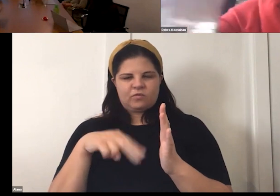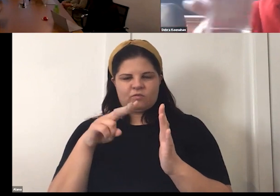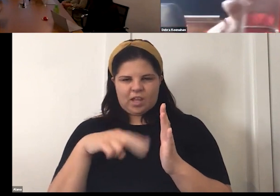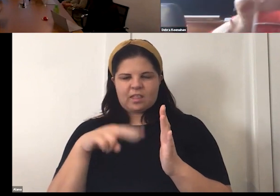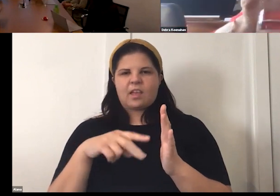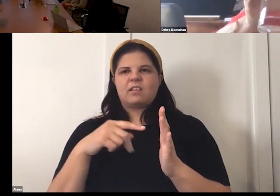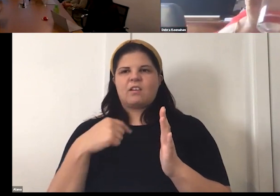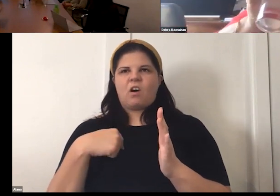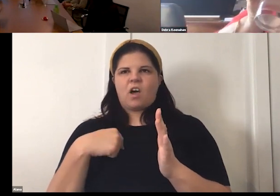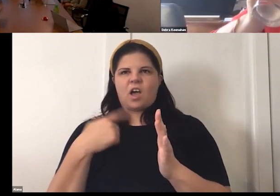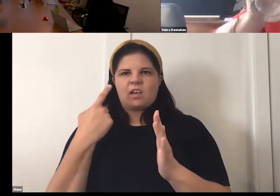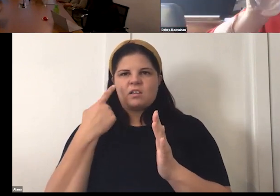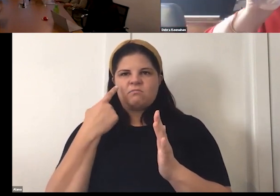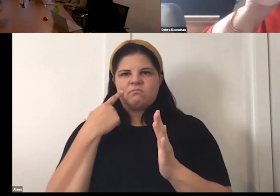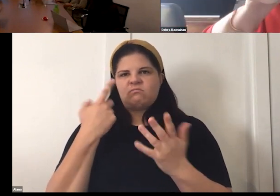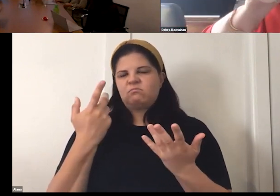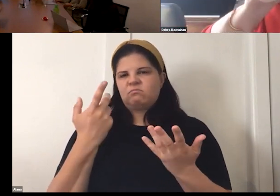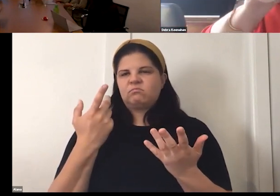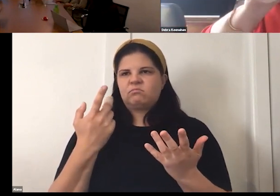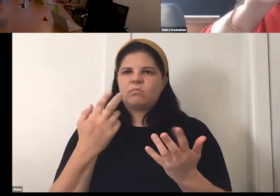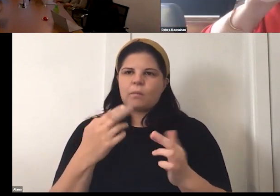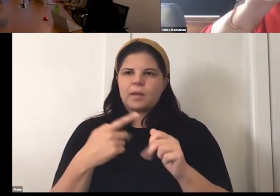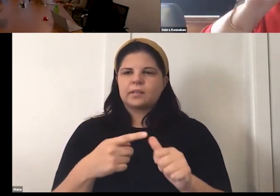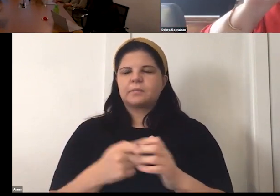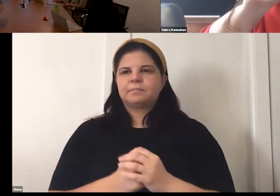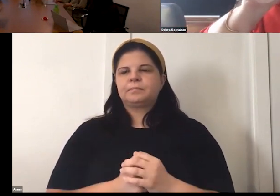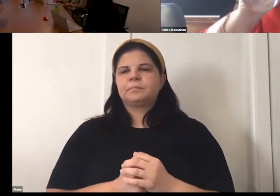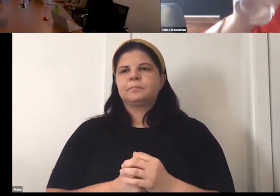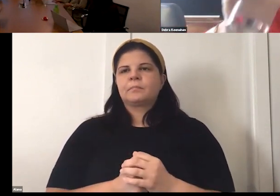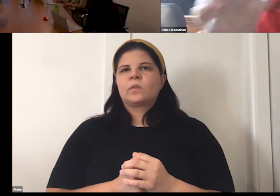it. So an arts professional, as you've mentioned Matthew, you may not be a maker of art but